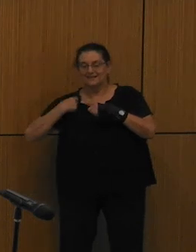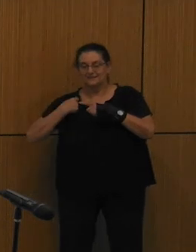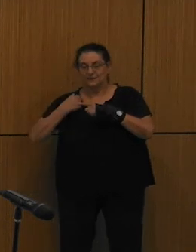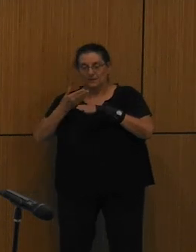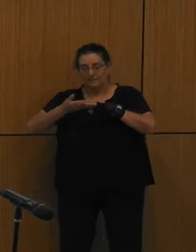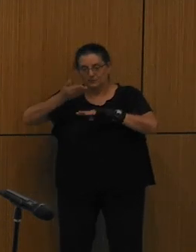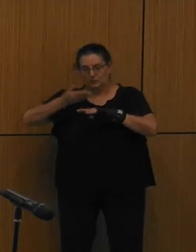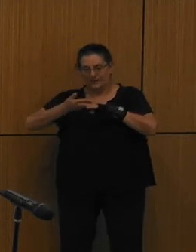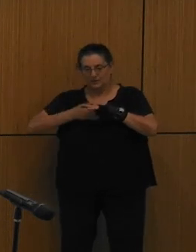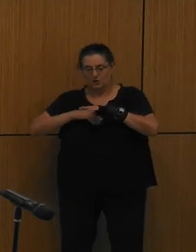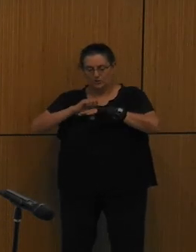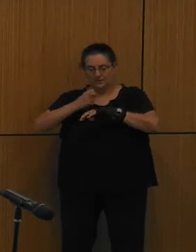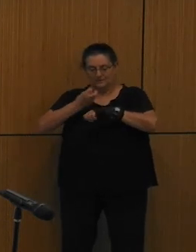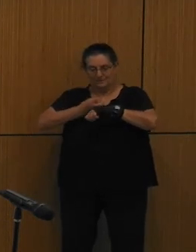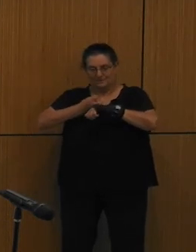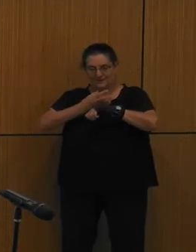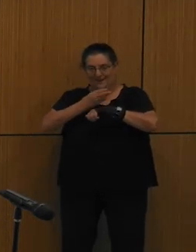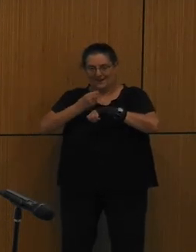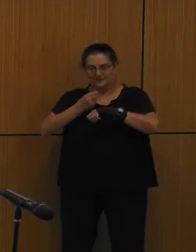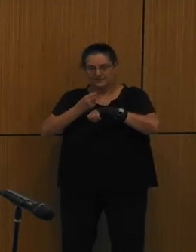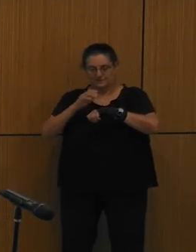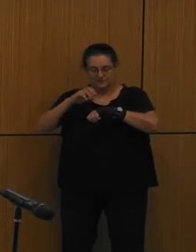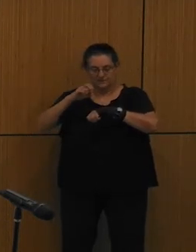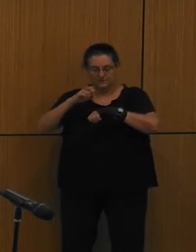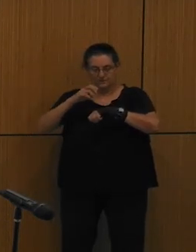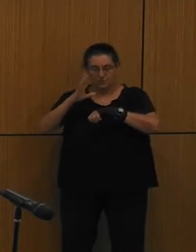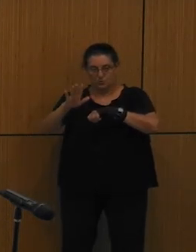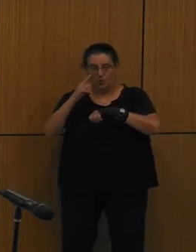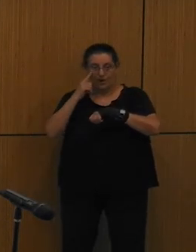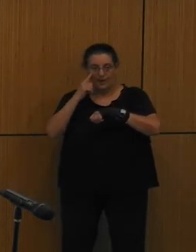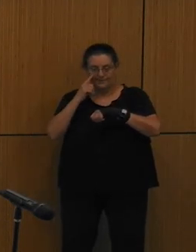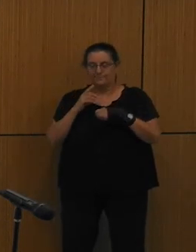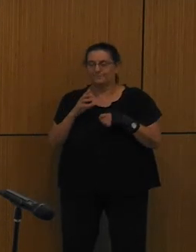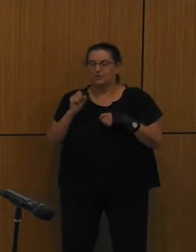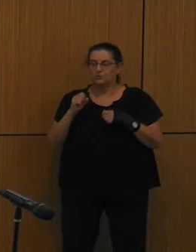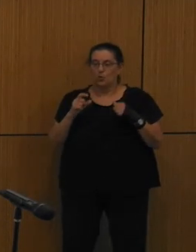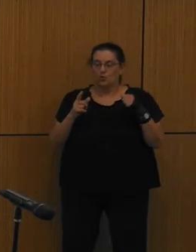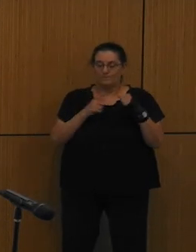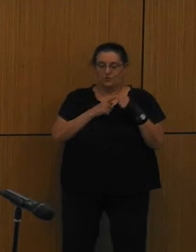And the light that goes through the first prism is polarized